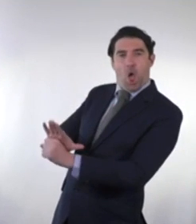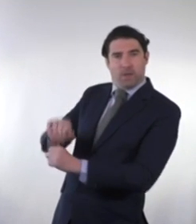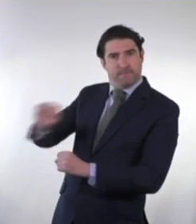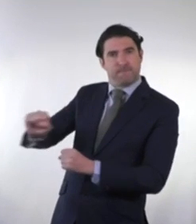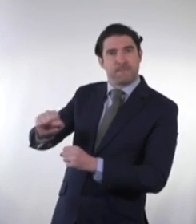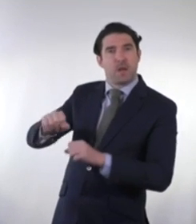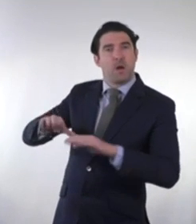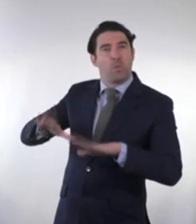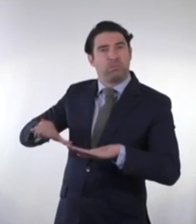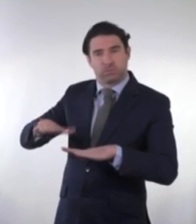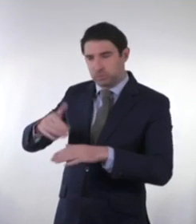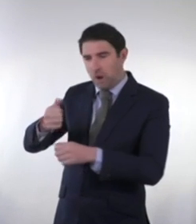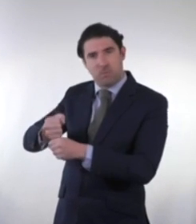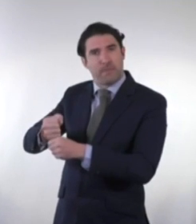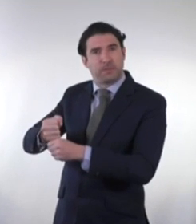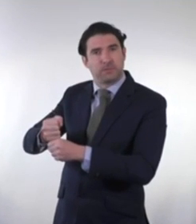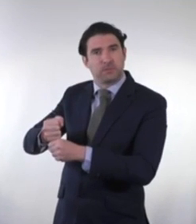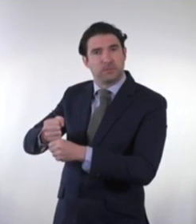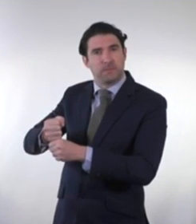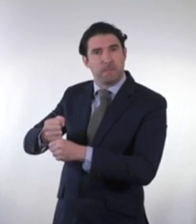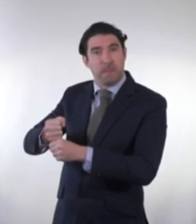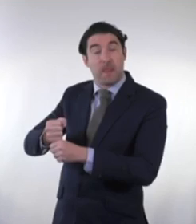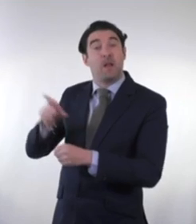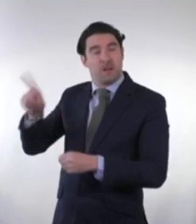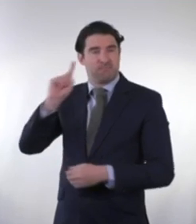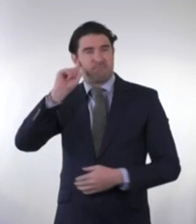on their monumental contribution to this effort? They have contributed more